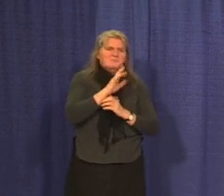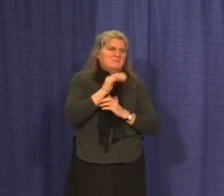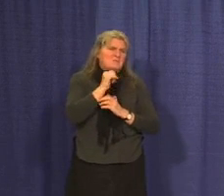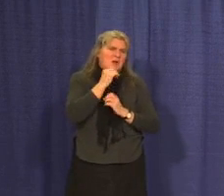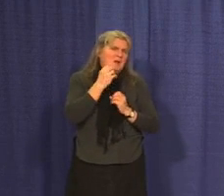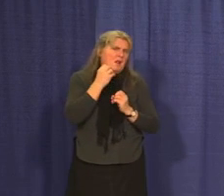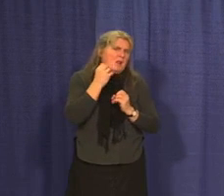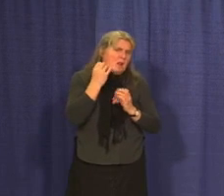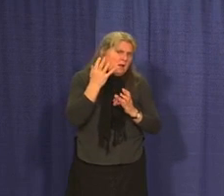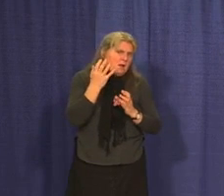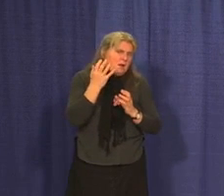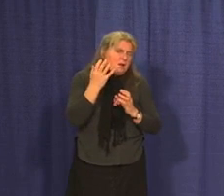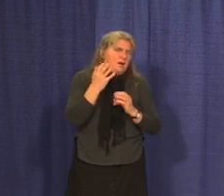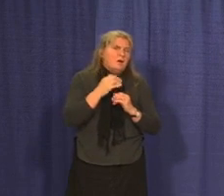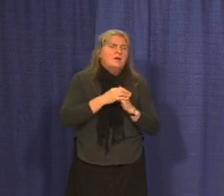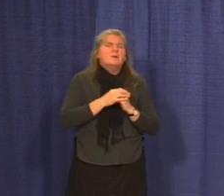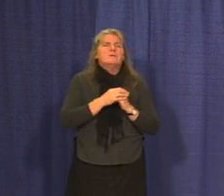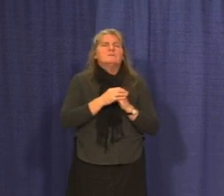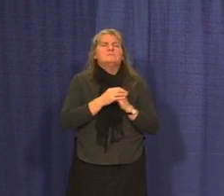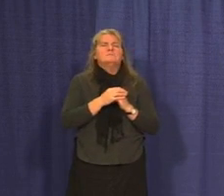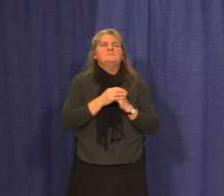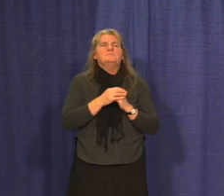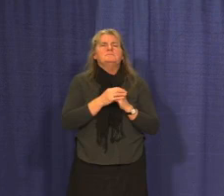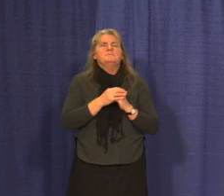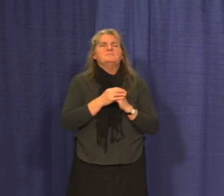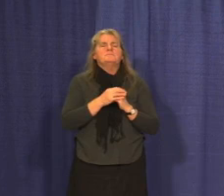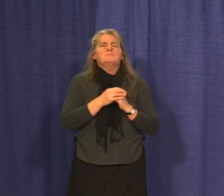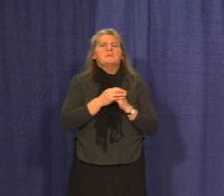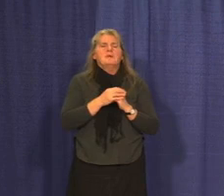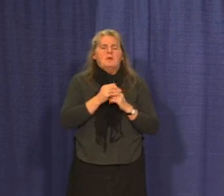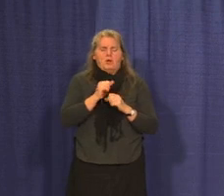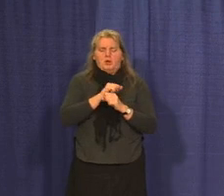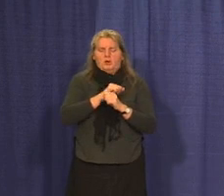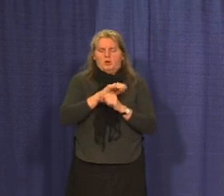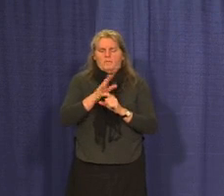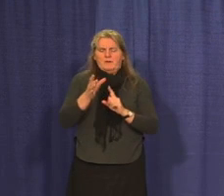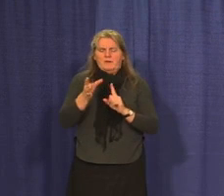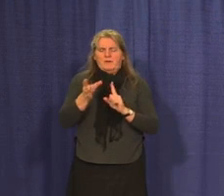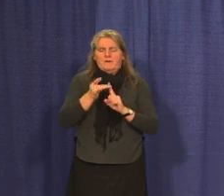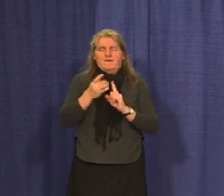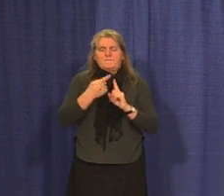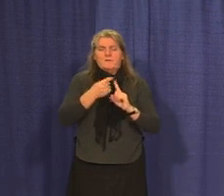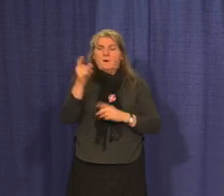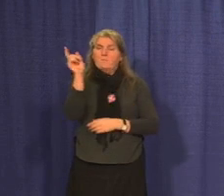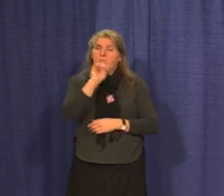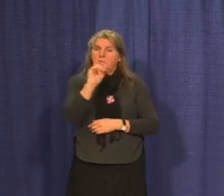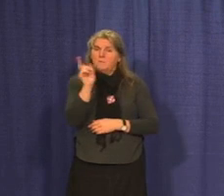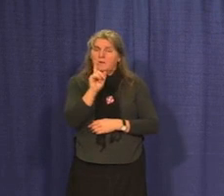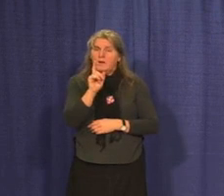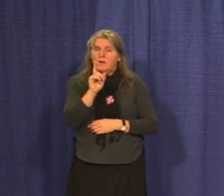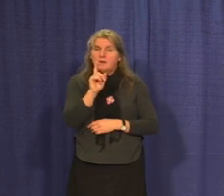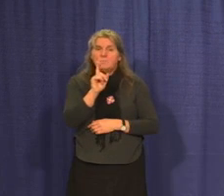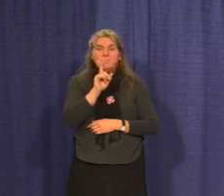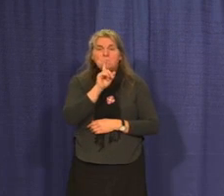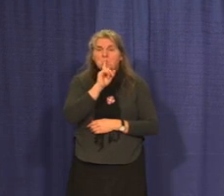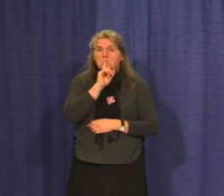The other thing is that our cases, if we look at origin of cases, we have not had a